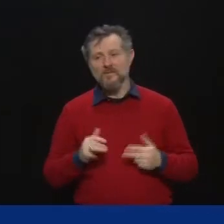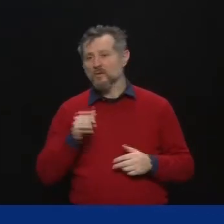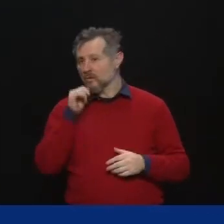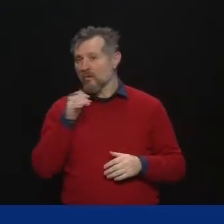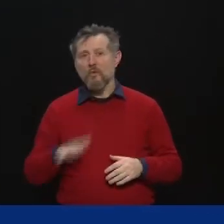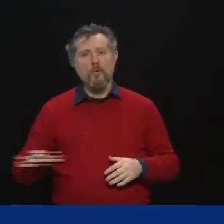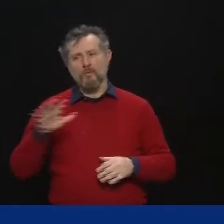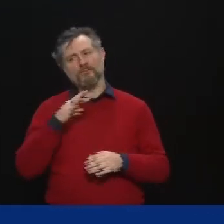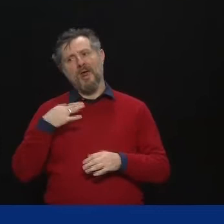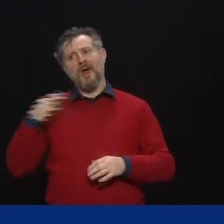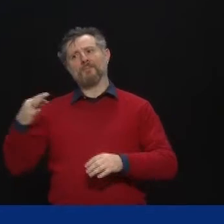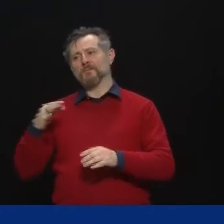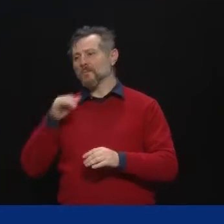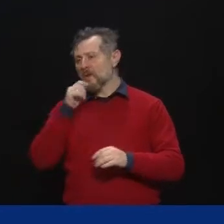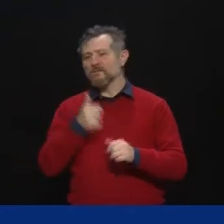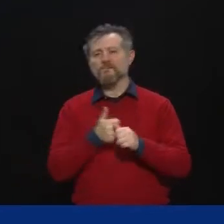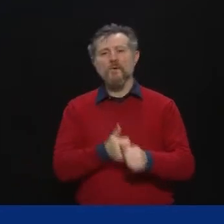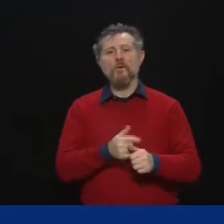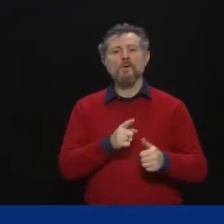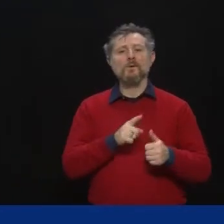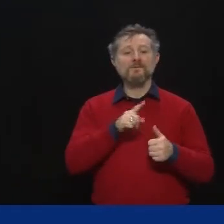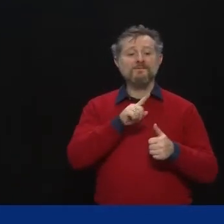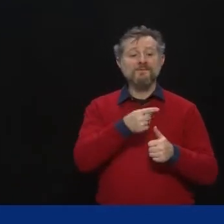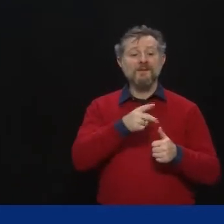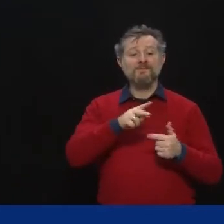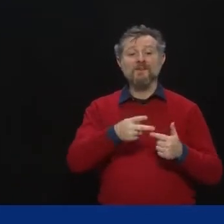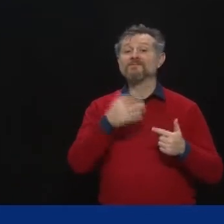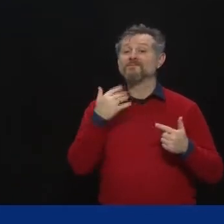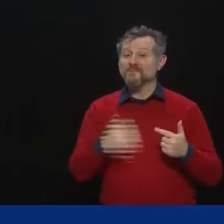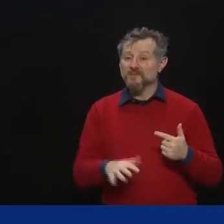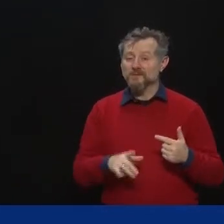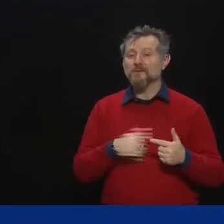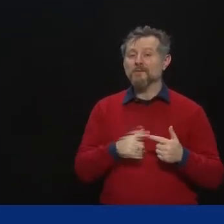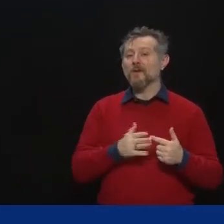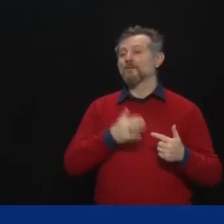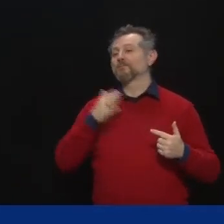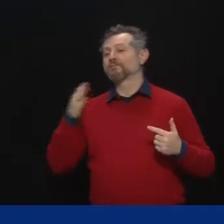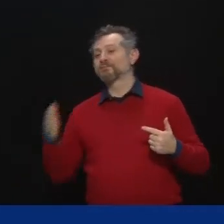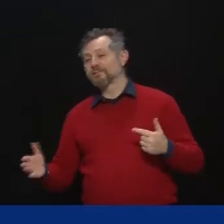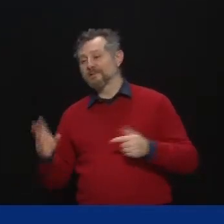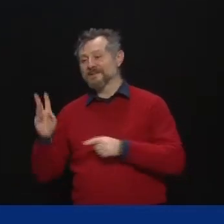TO SEE IT HIT 70, 80, 90%. IF YOU'RE WILLING TO GET A VACCINATION AND THE BOOSTERS ARE